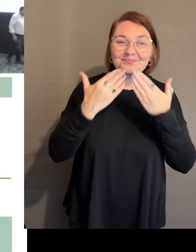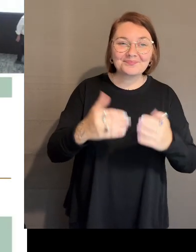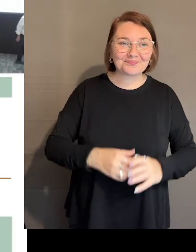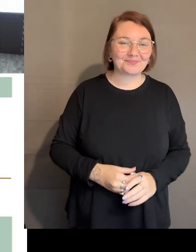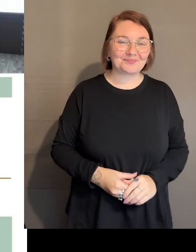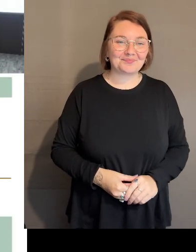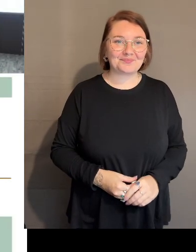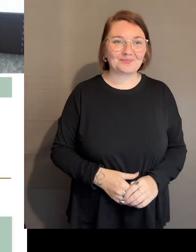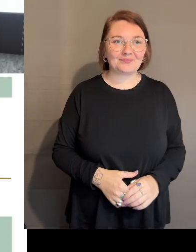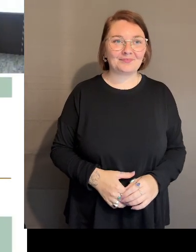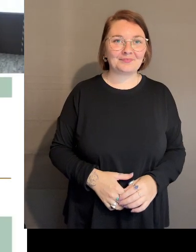Thank you.